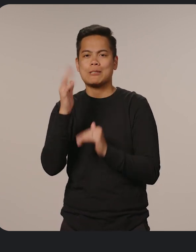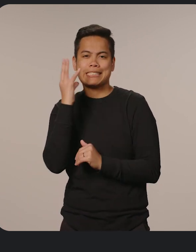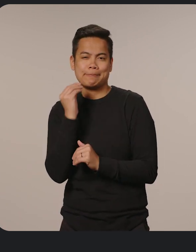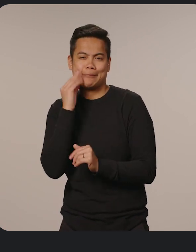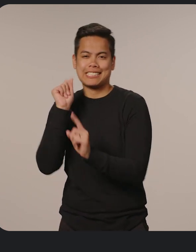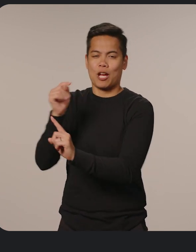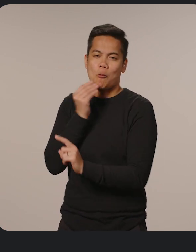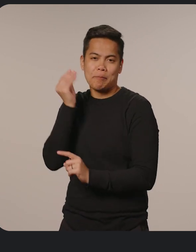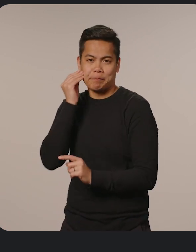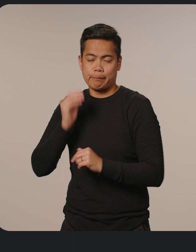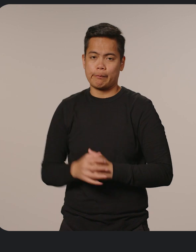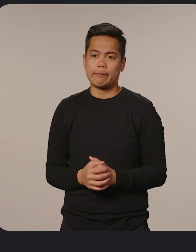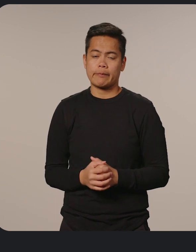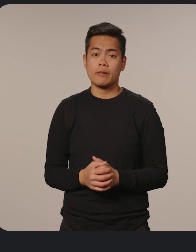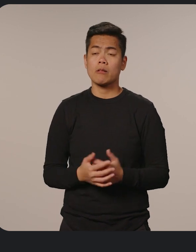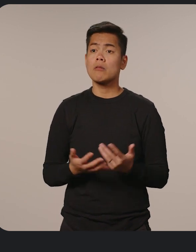Well, we are building an automation platform